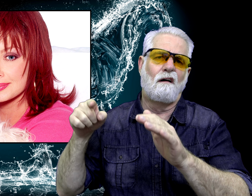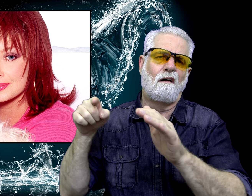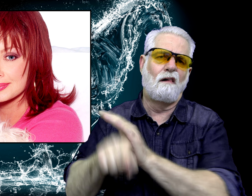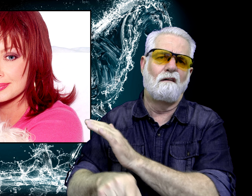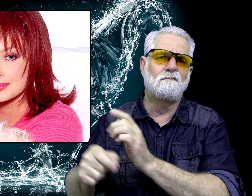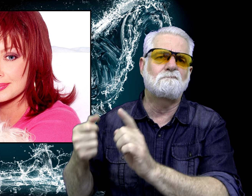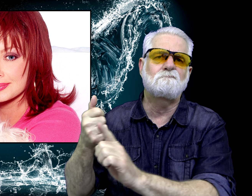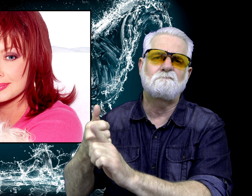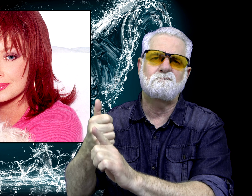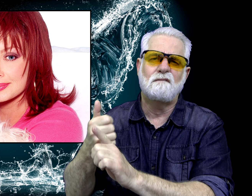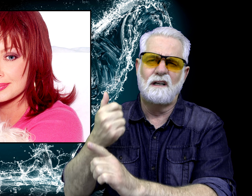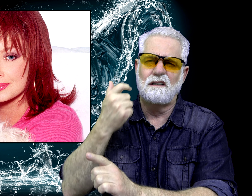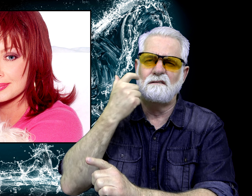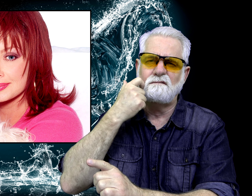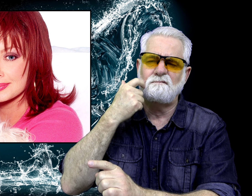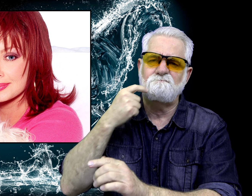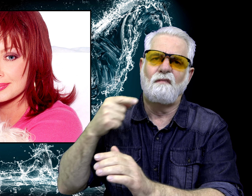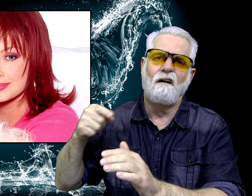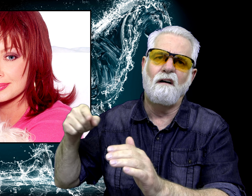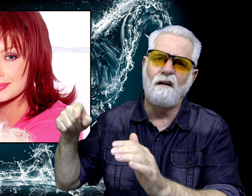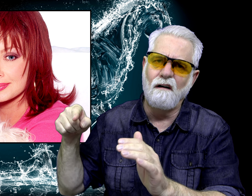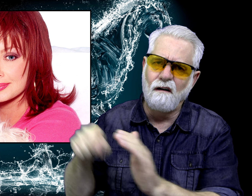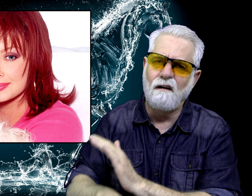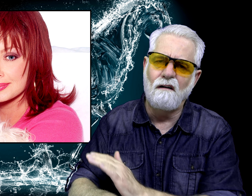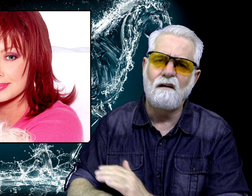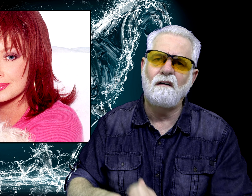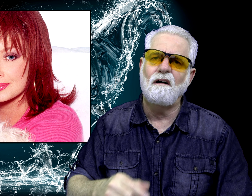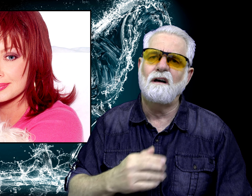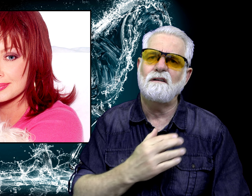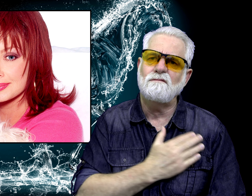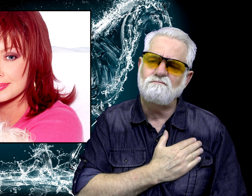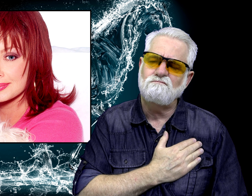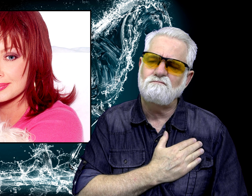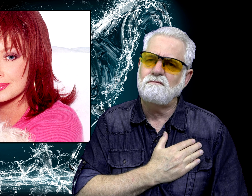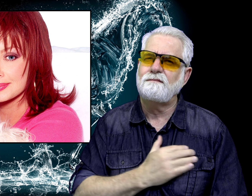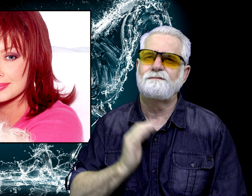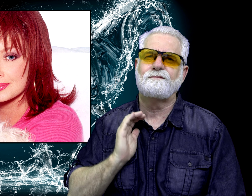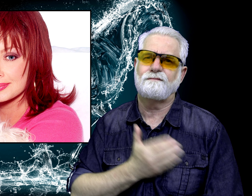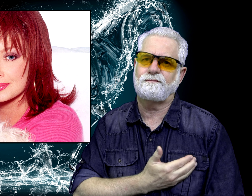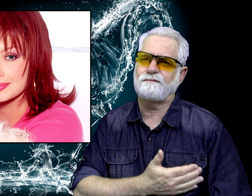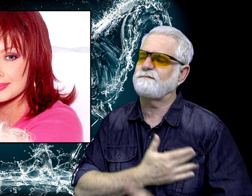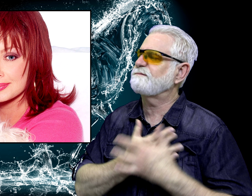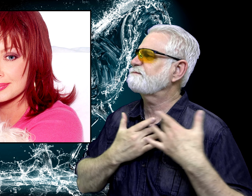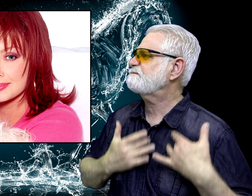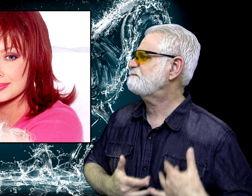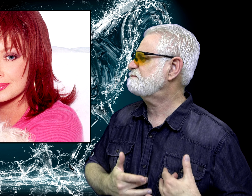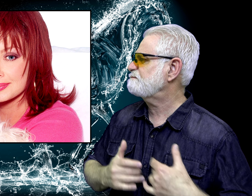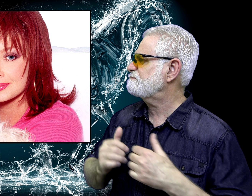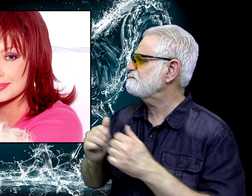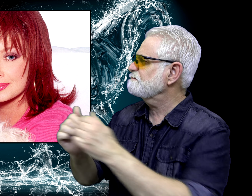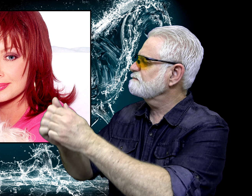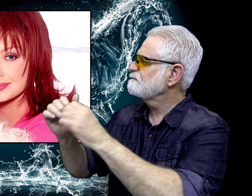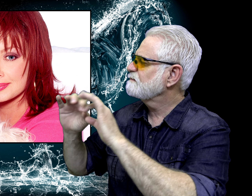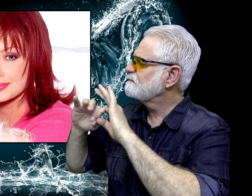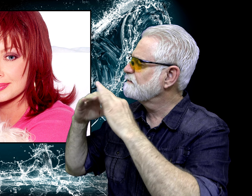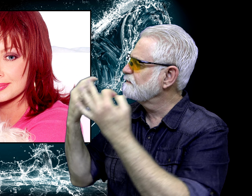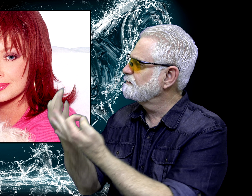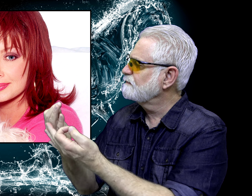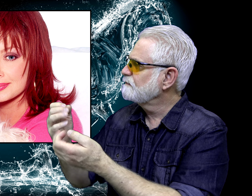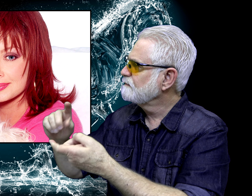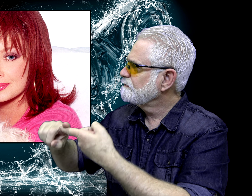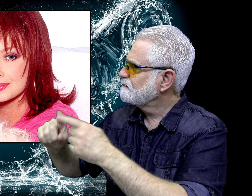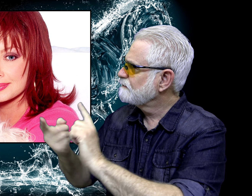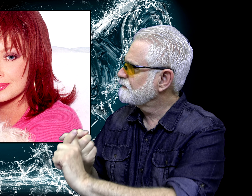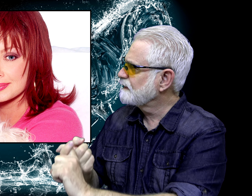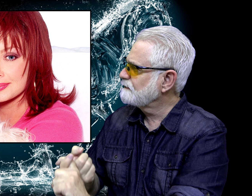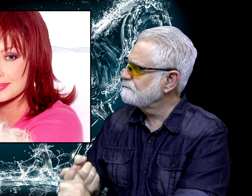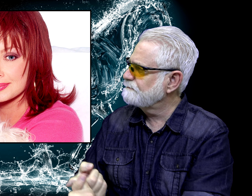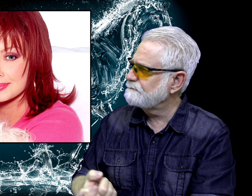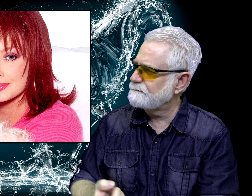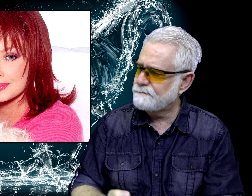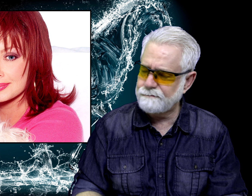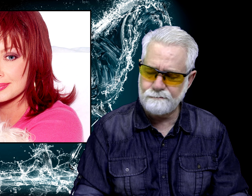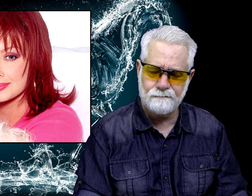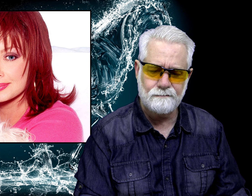and finally she killed herself. She committed suicide. Our hearts are with her family and friends.